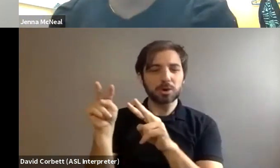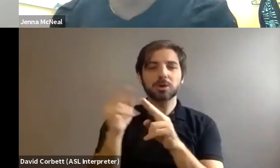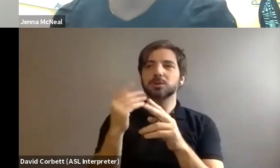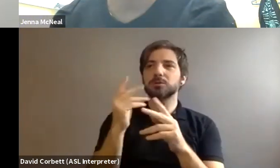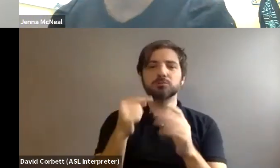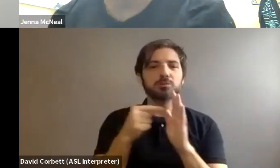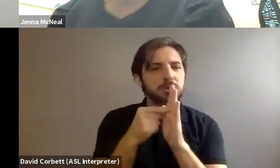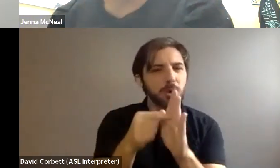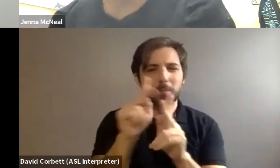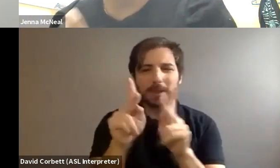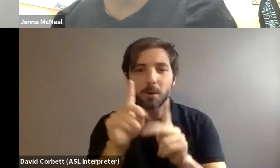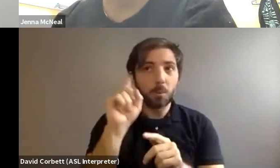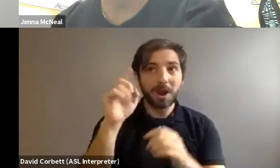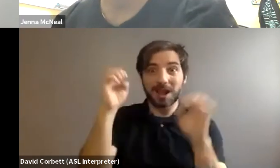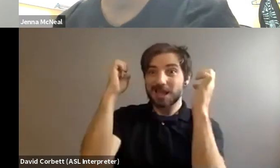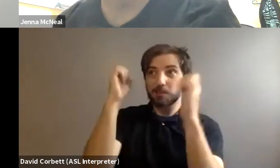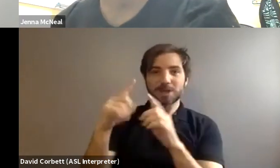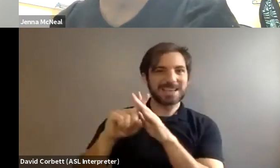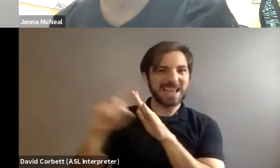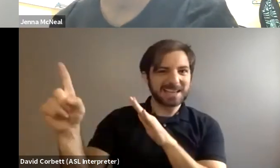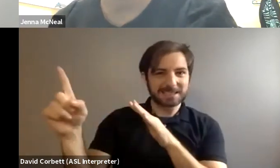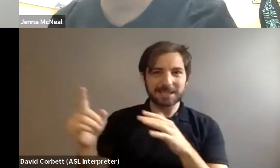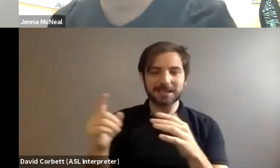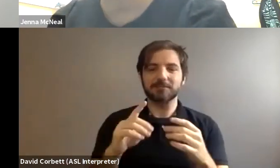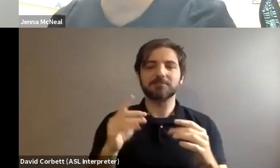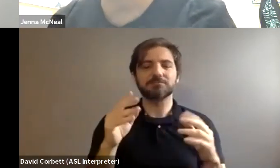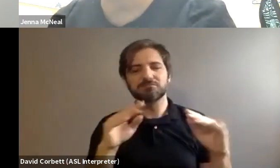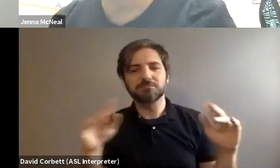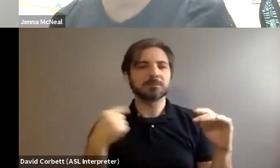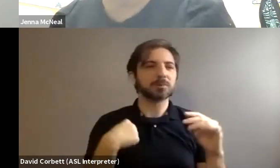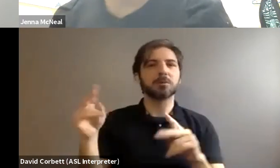exits were and as we're doing this tour i just kept thinking about well what if i was